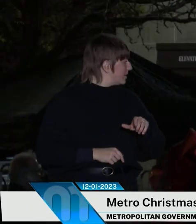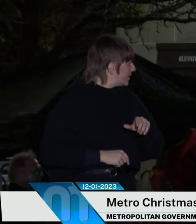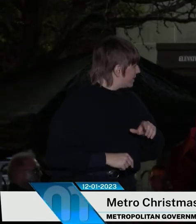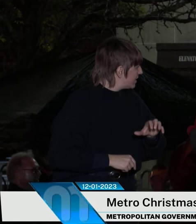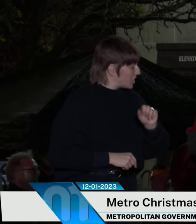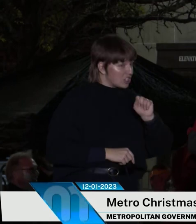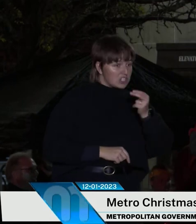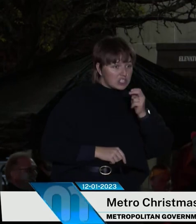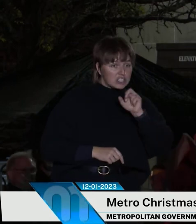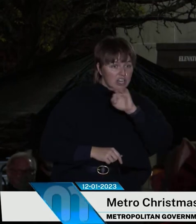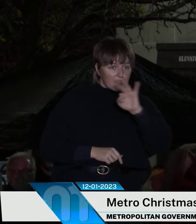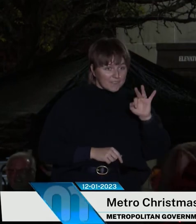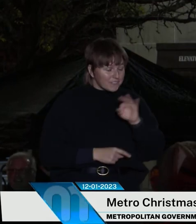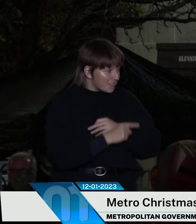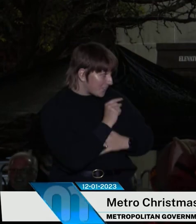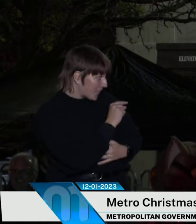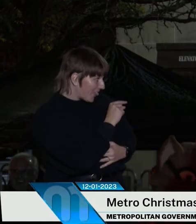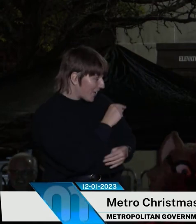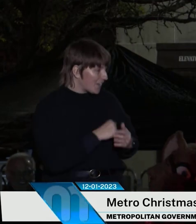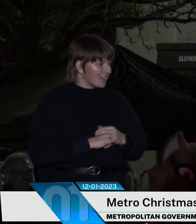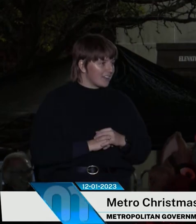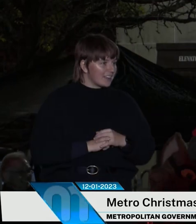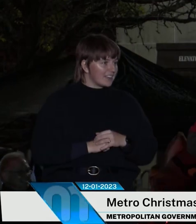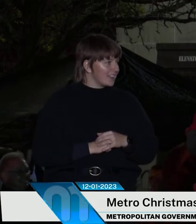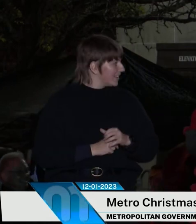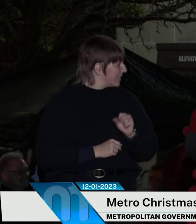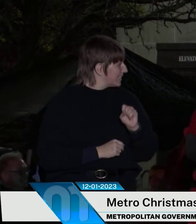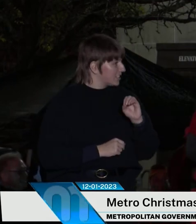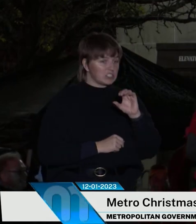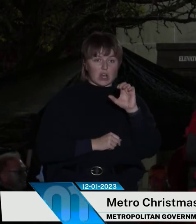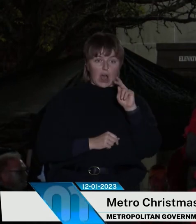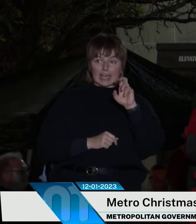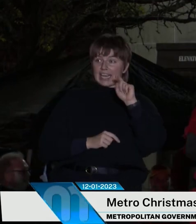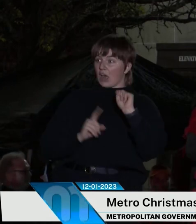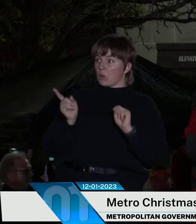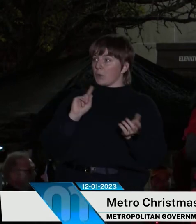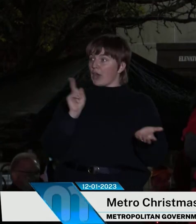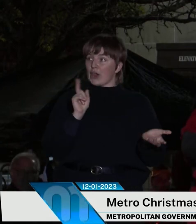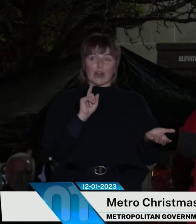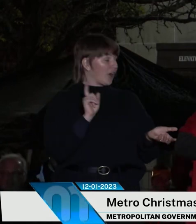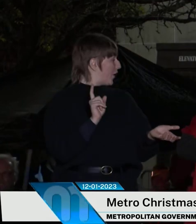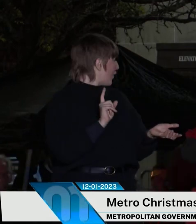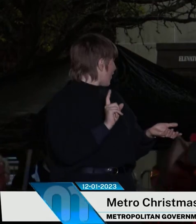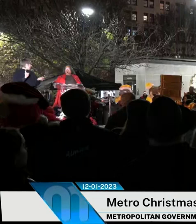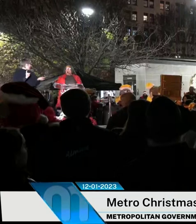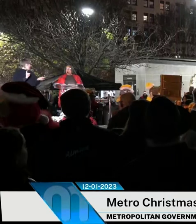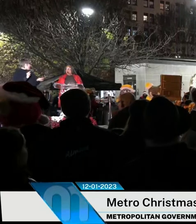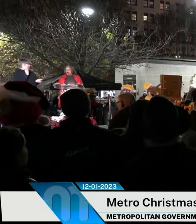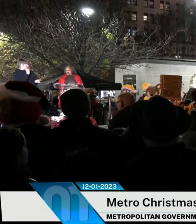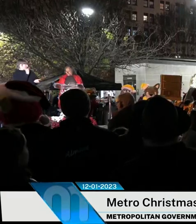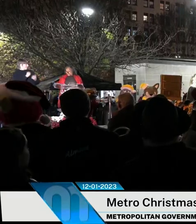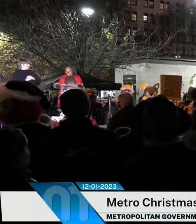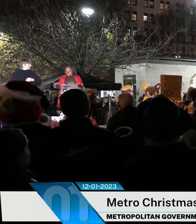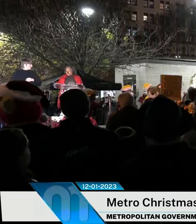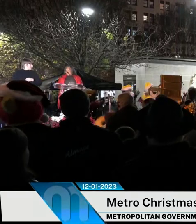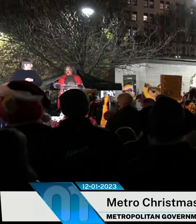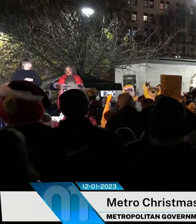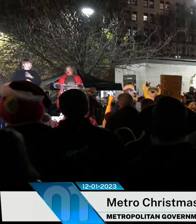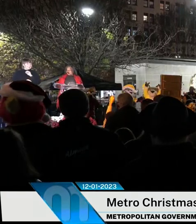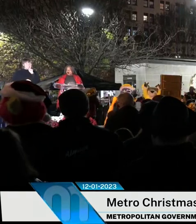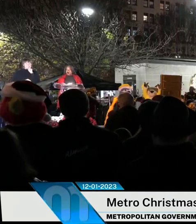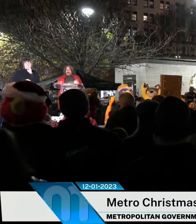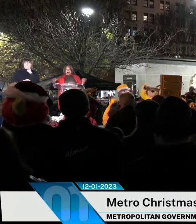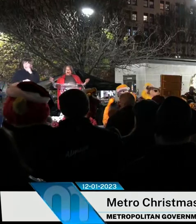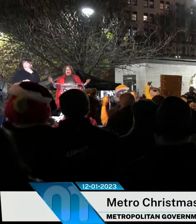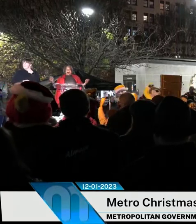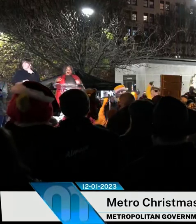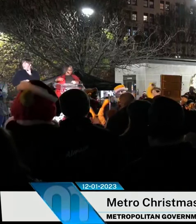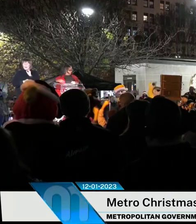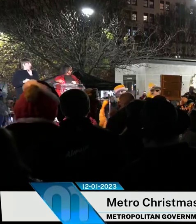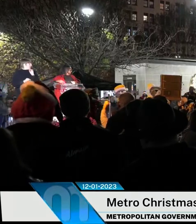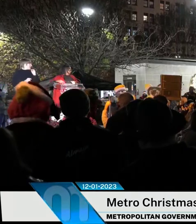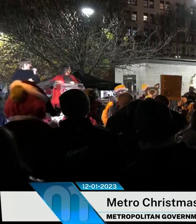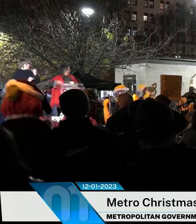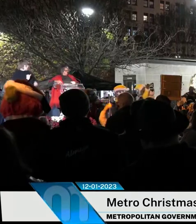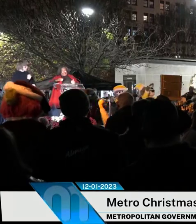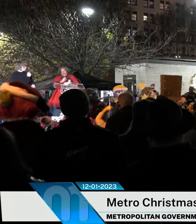HE IS BACK THERE. SHERIFF. SOCK